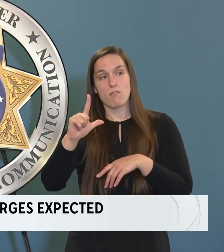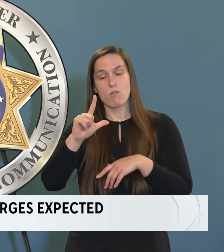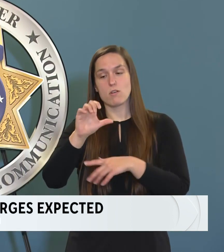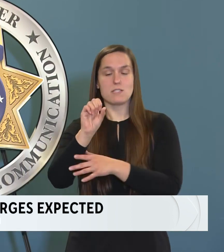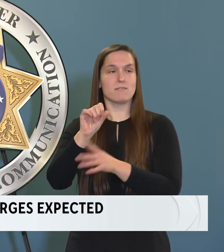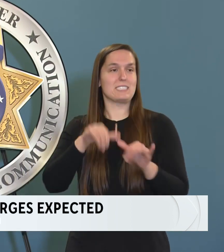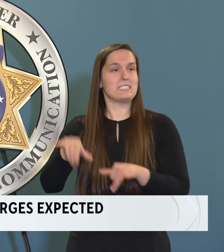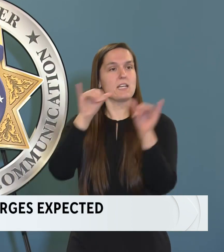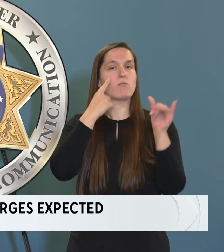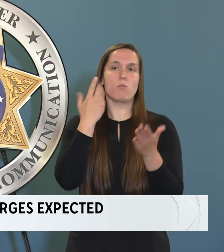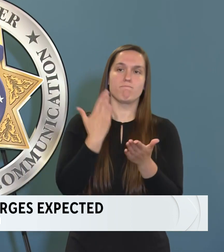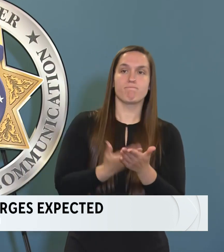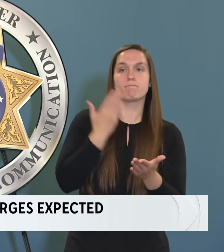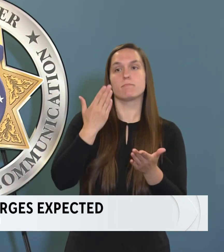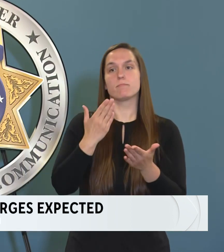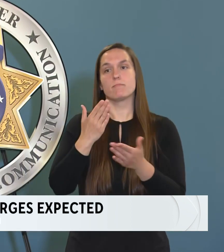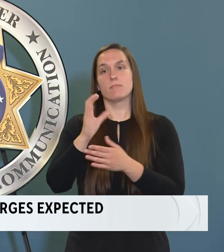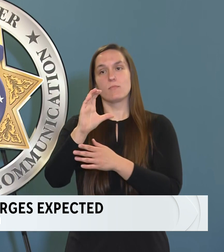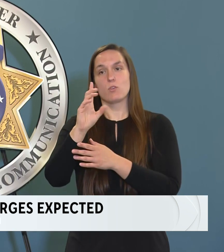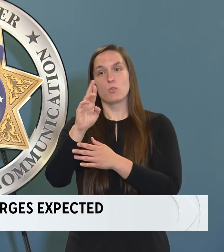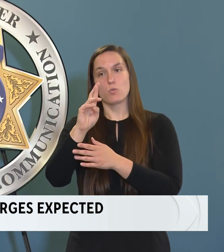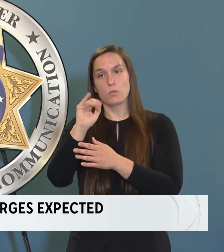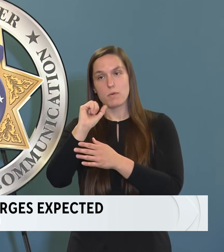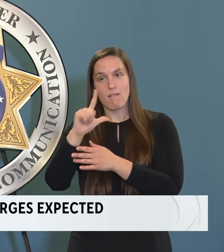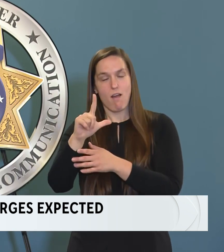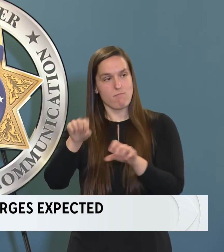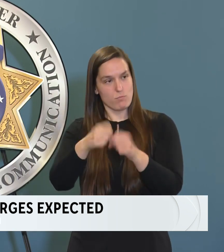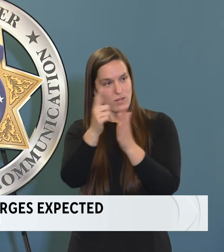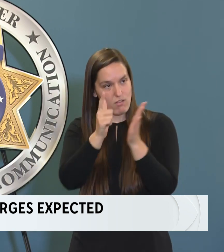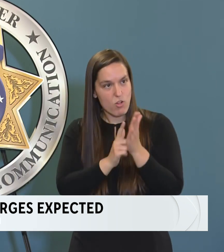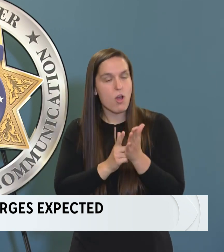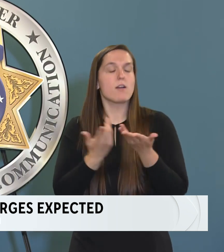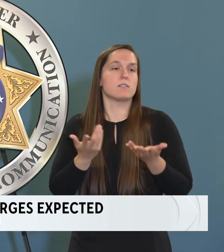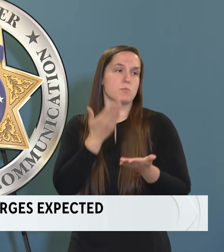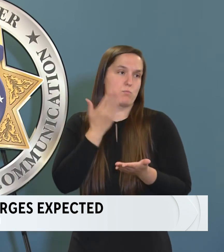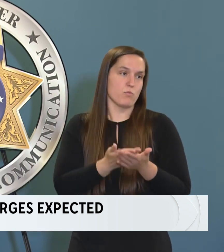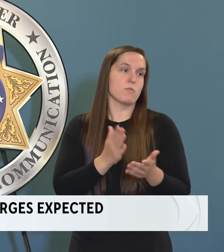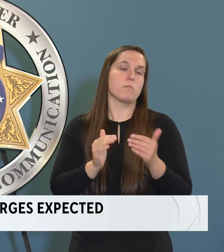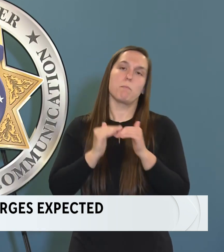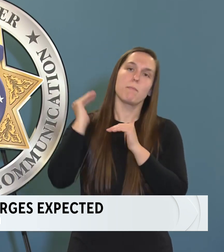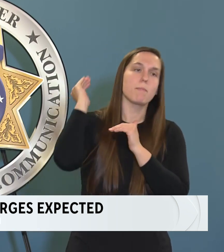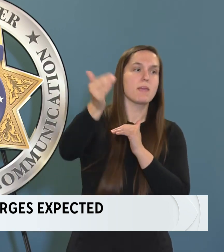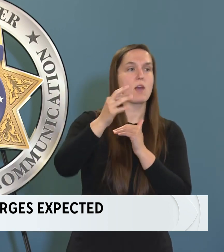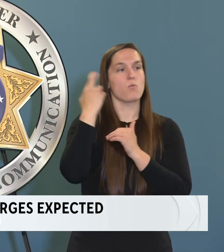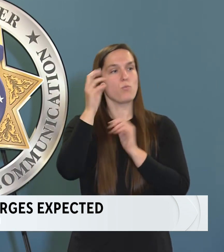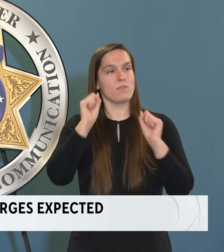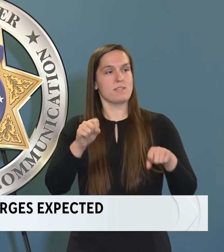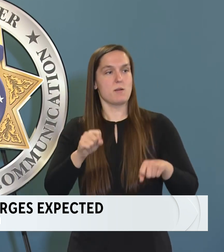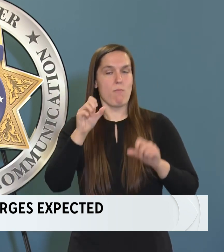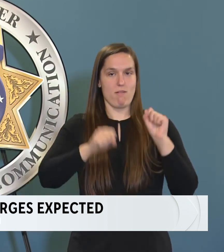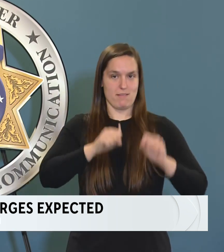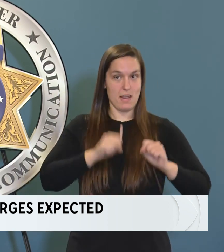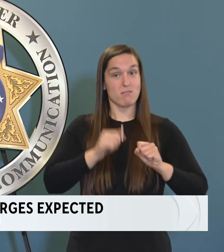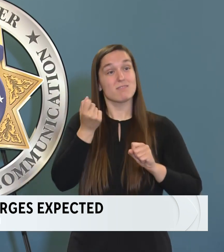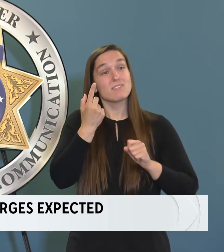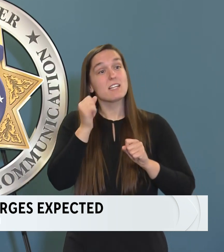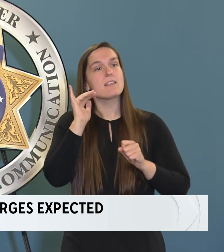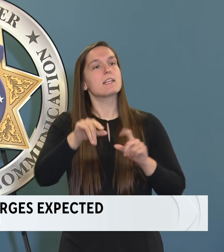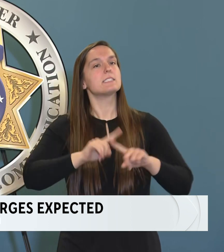THE RIGHT DECISION FOR OUR COMMUNITY TODAY. I WILL SAY THE CRIMINAL STANDARD FOR PROVING CRIMINAL OFFENSES IS PROOF